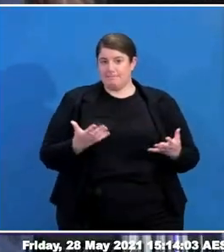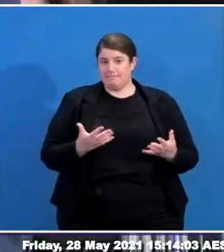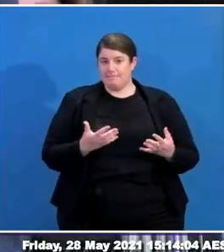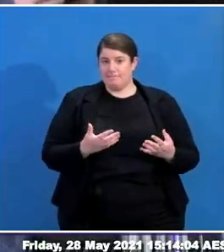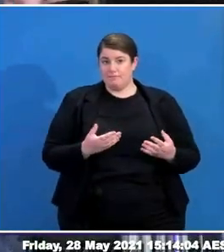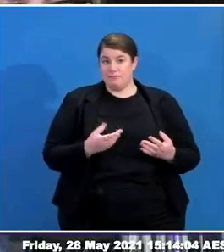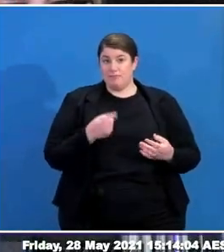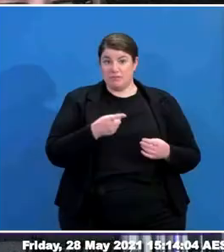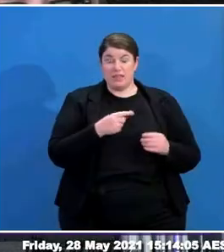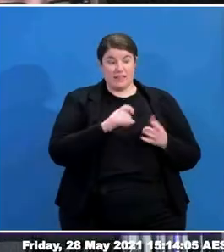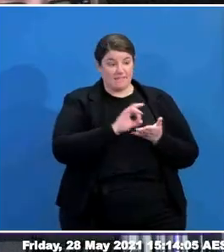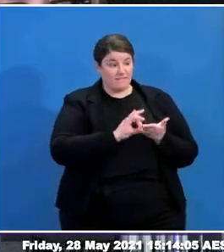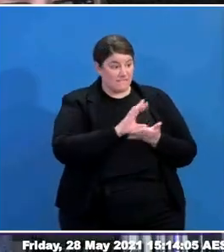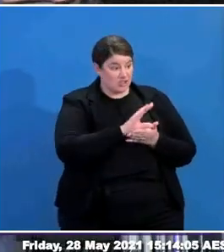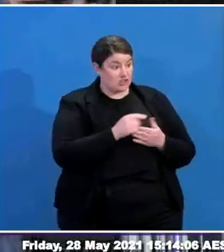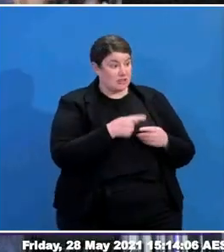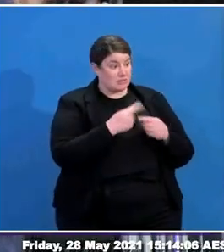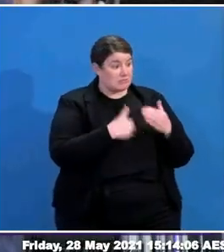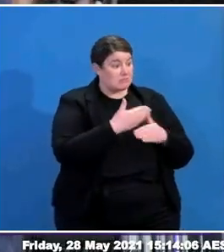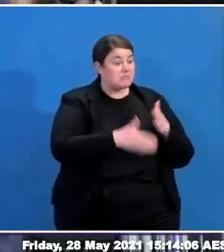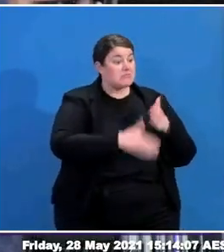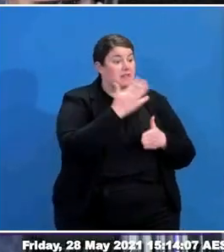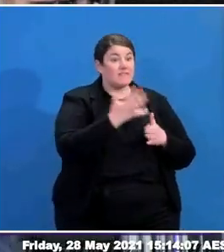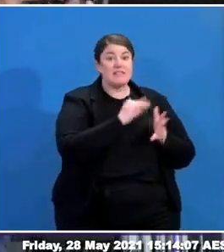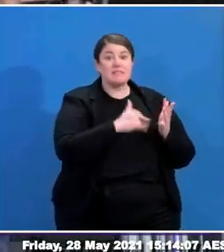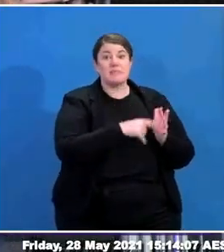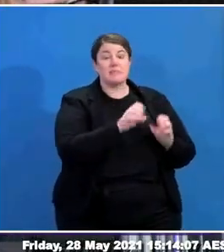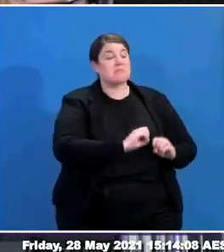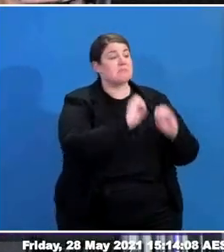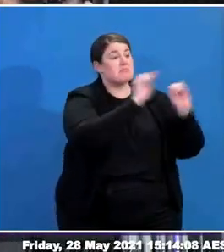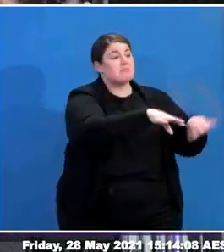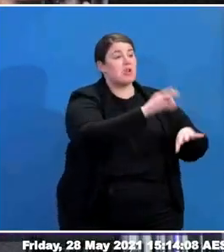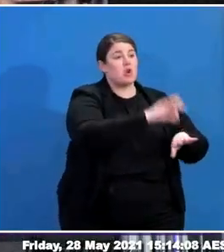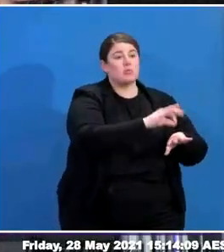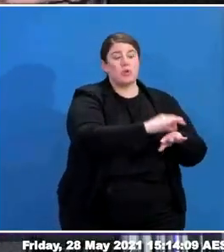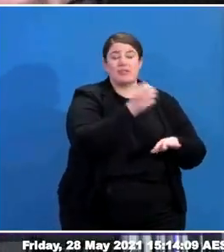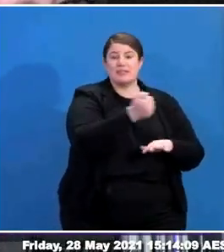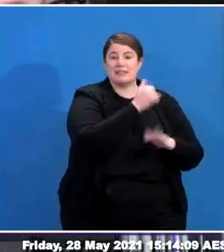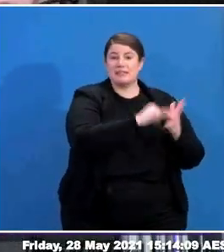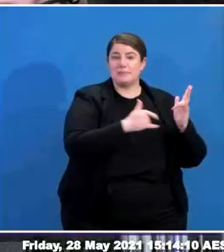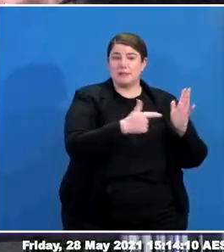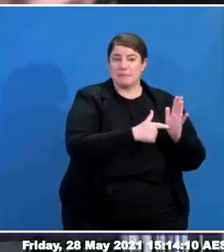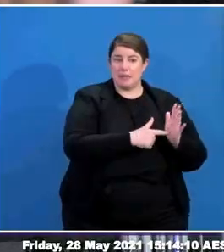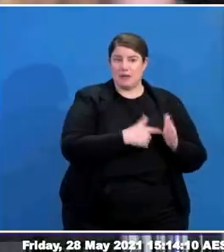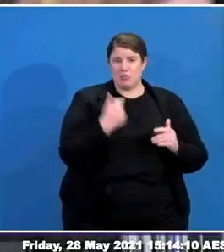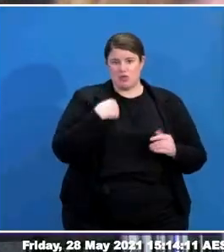given, the notice period expired in accordance with the contract. I'm trying to understand how the agencies fit together.